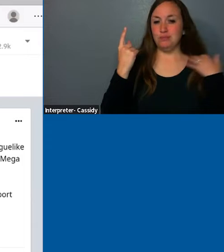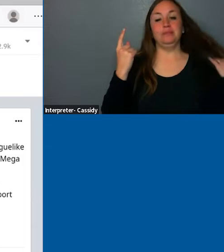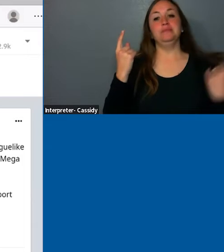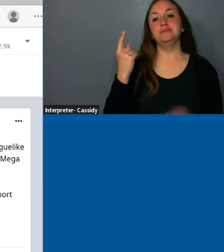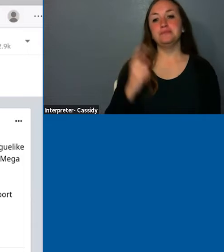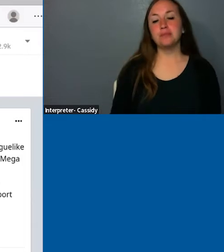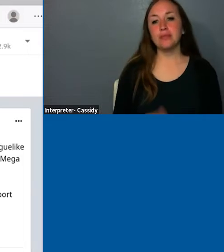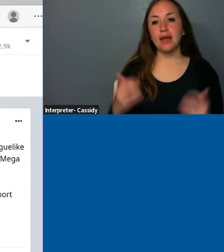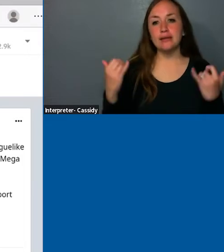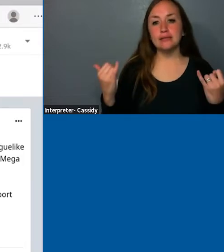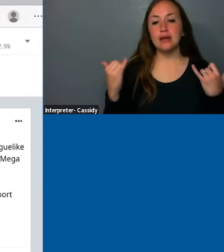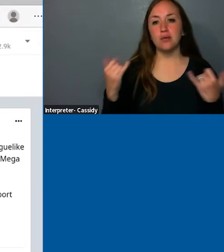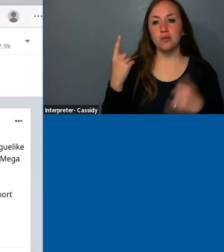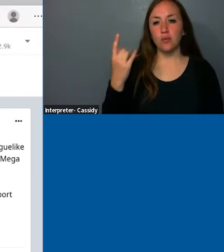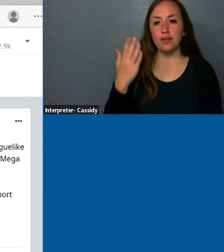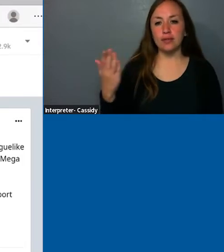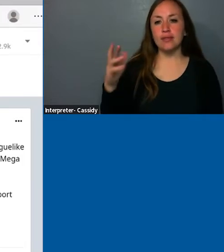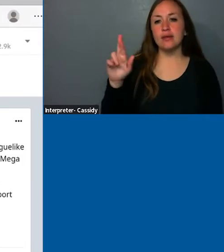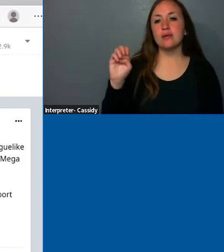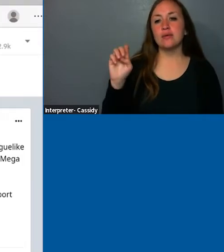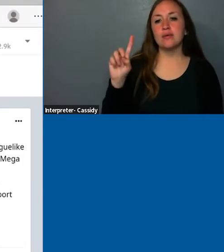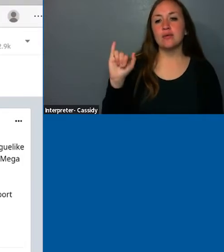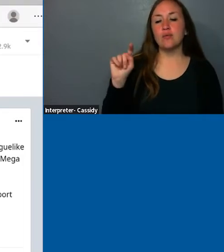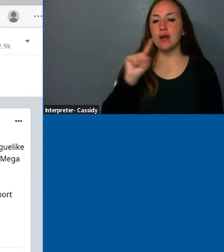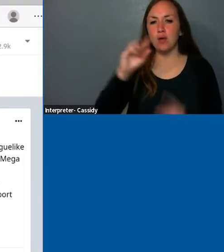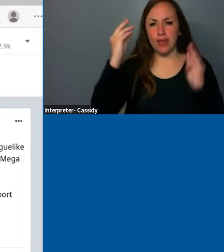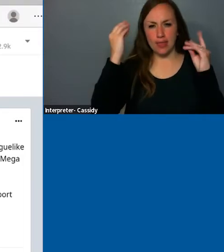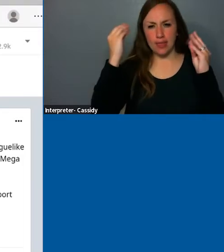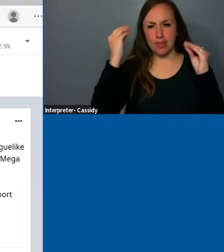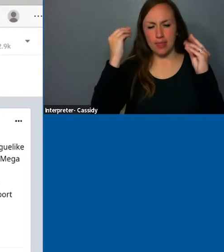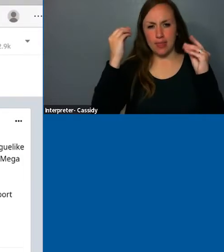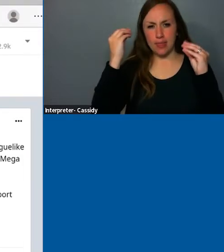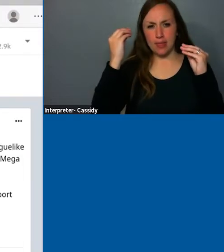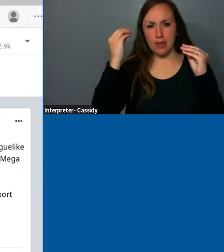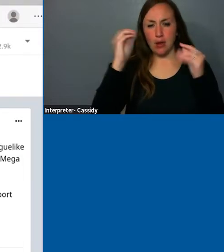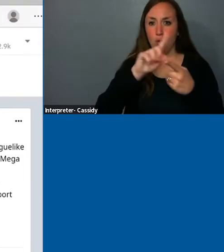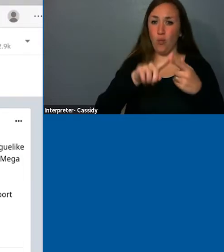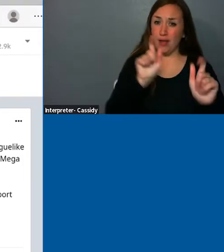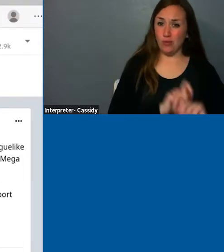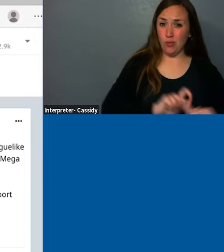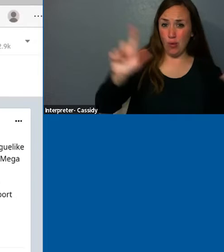Now, one of the things that Reddit has thought about is when you have landed on a page of posts,